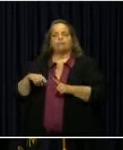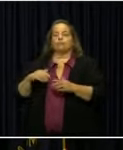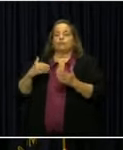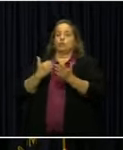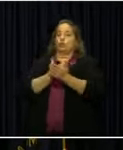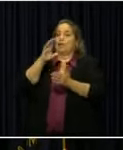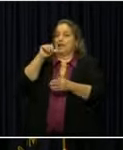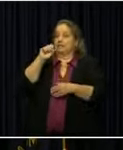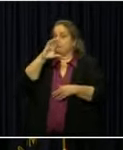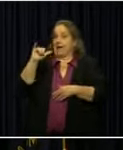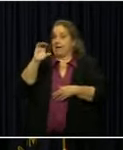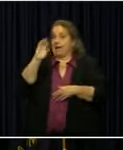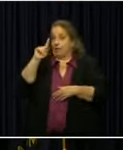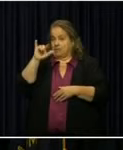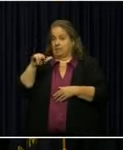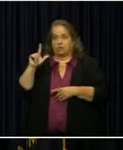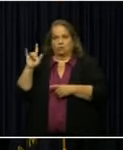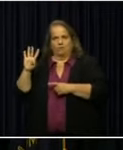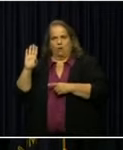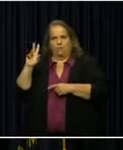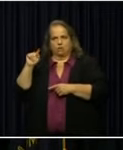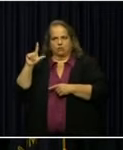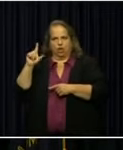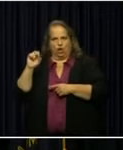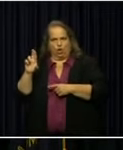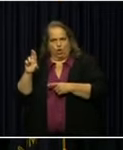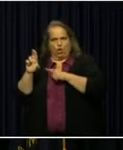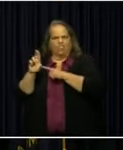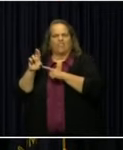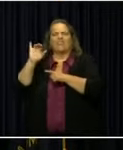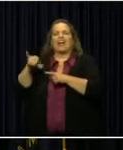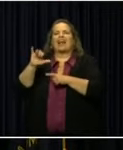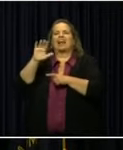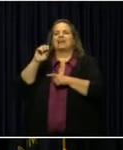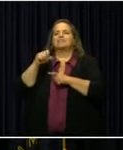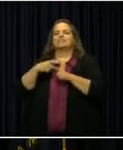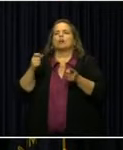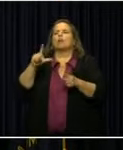THESE EIGHT FAMILIES ARE JUST AS IMPORTANT AS EVERY OTHER FAMILY